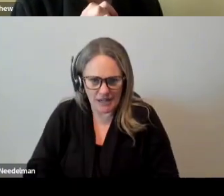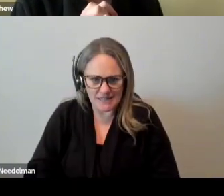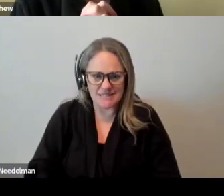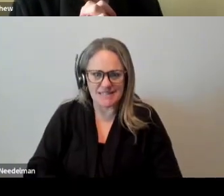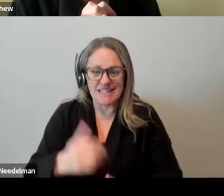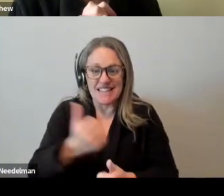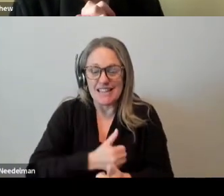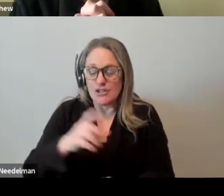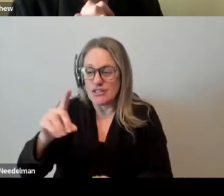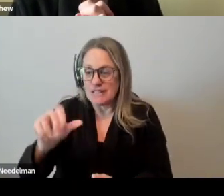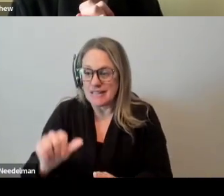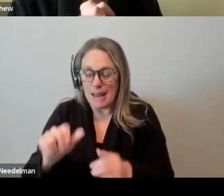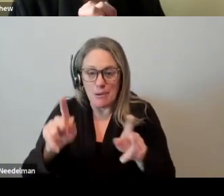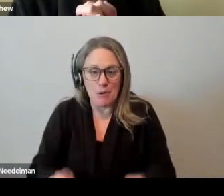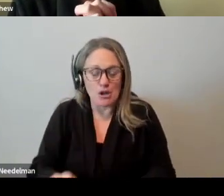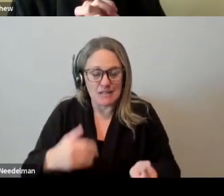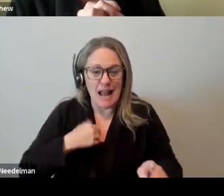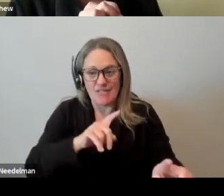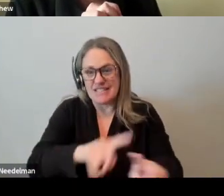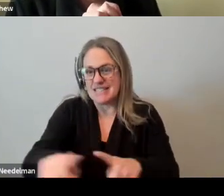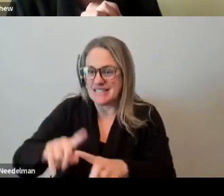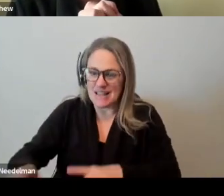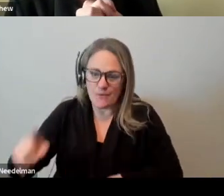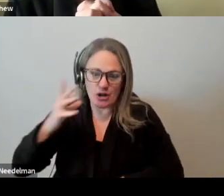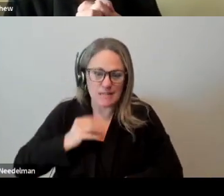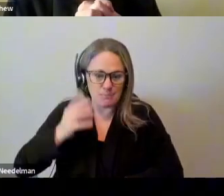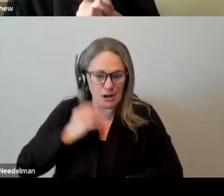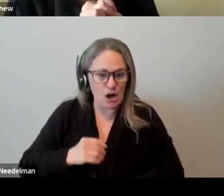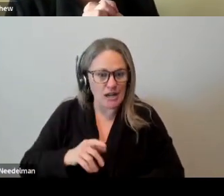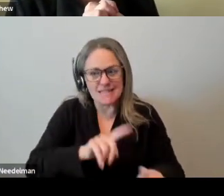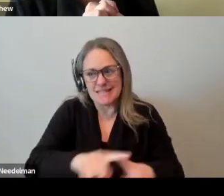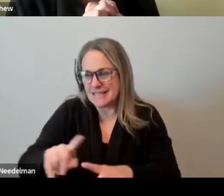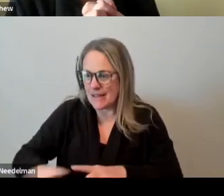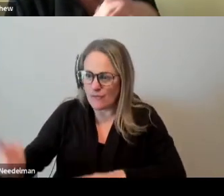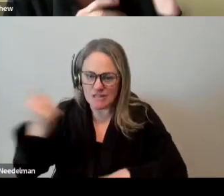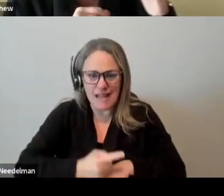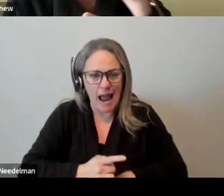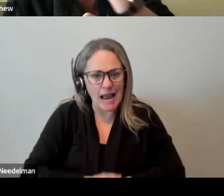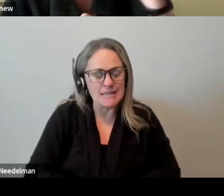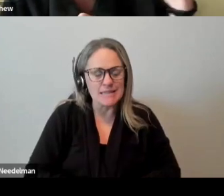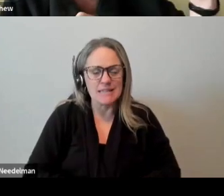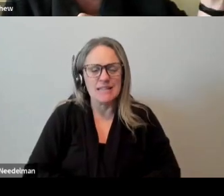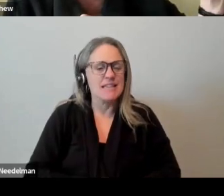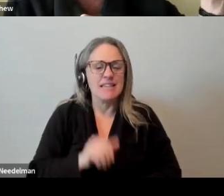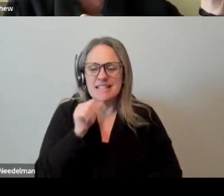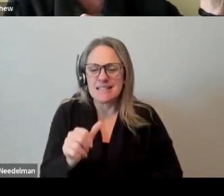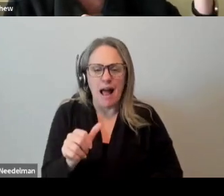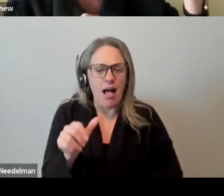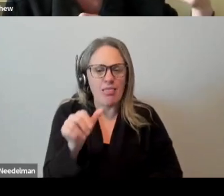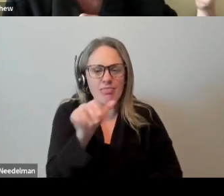So you can have different experiences, different days. You might have a flare up of different symptoms - it doesn't look the same every day in ways